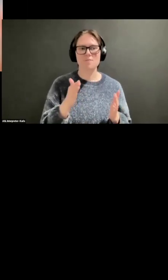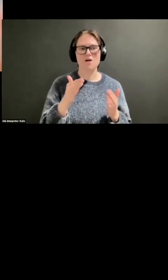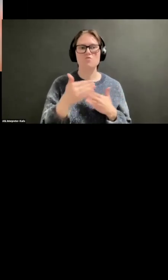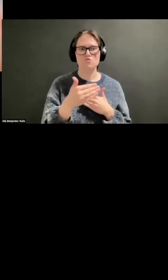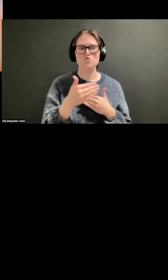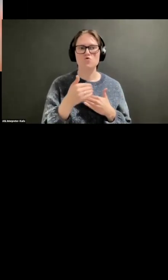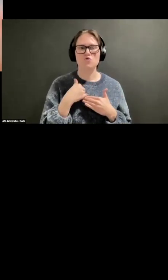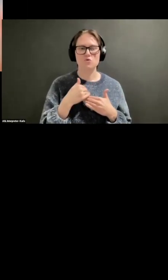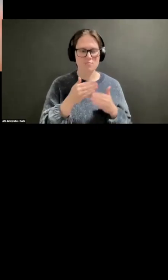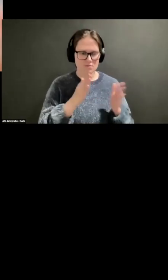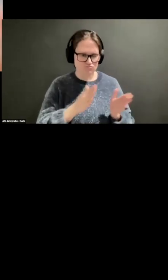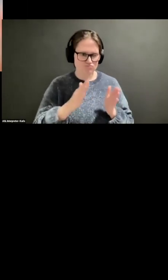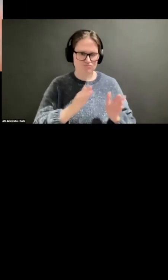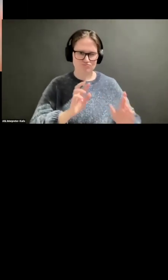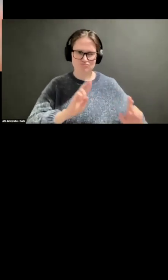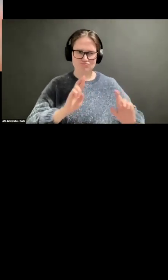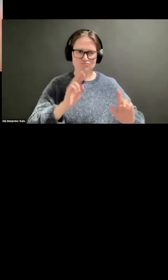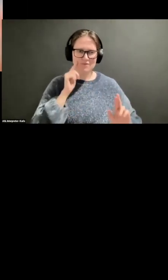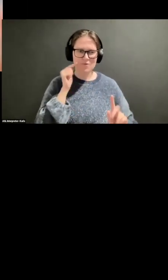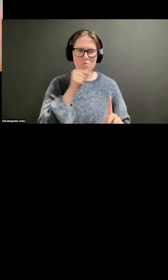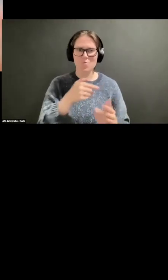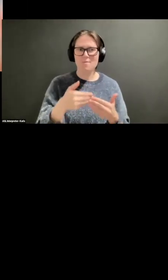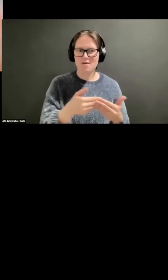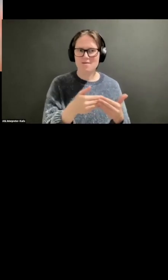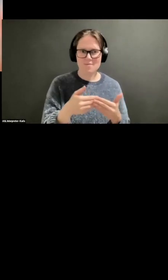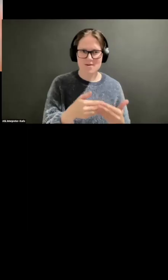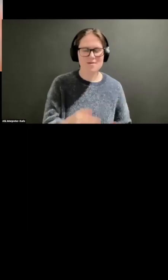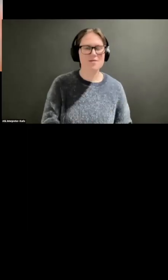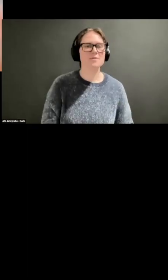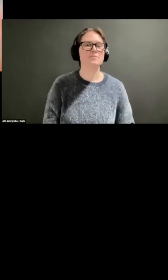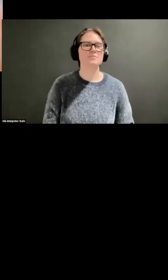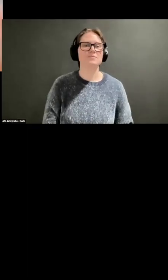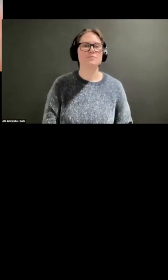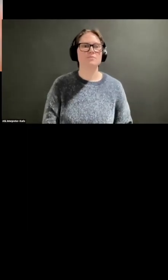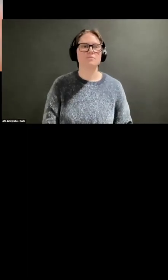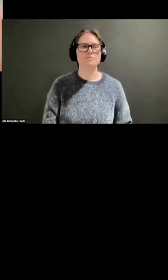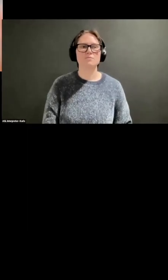and I started immediately getting floods like every